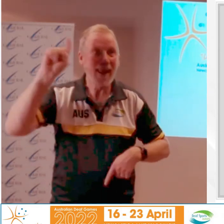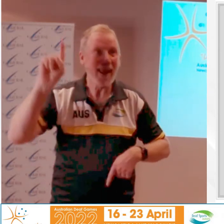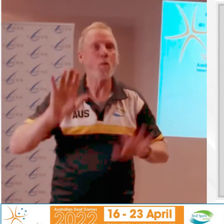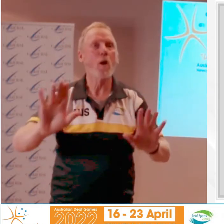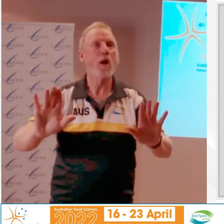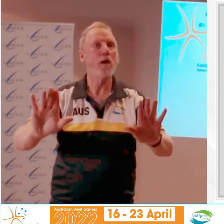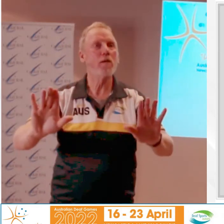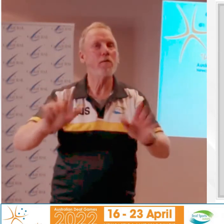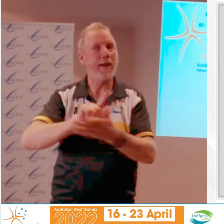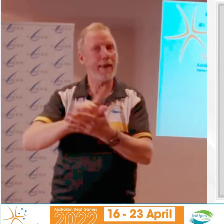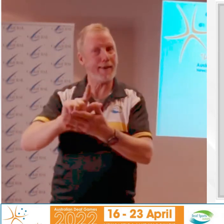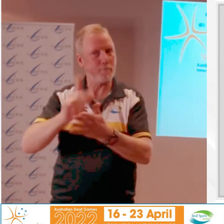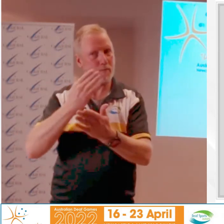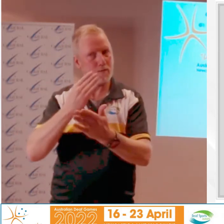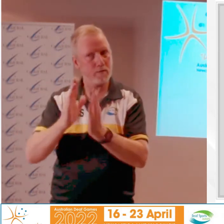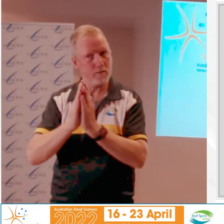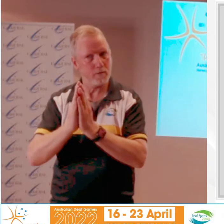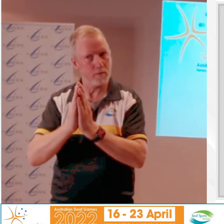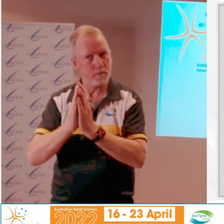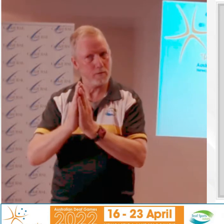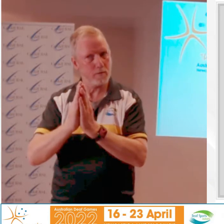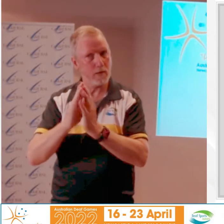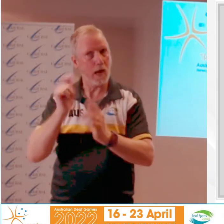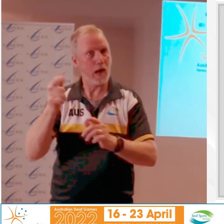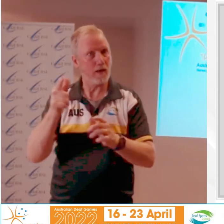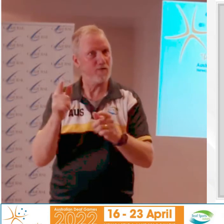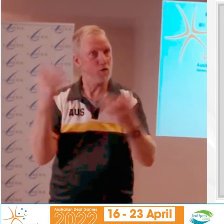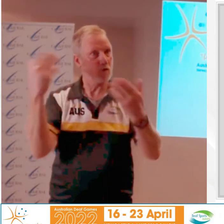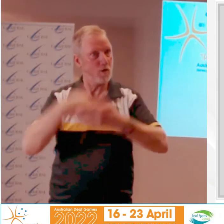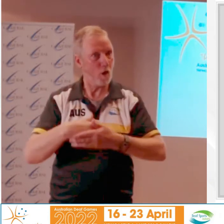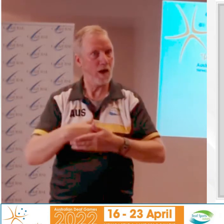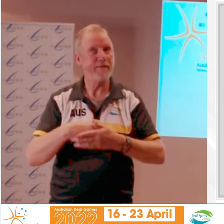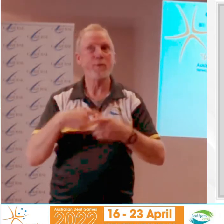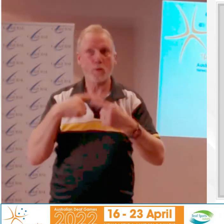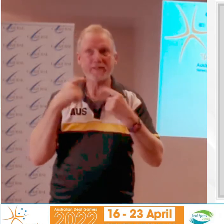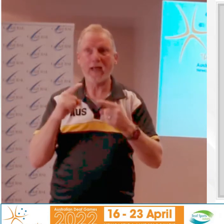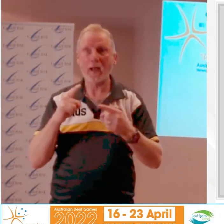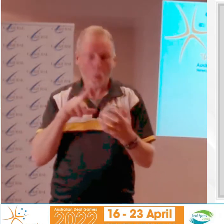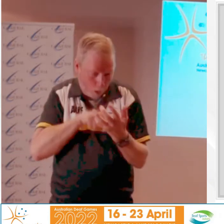so we are not starting that quiet straight away